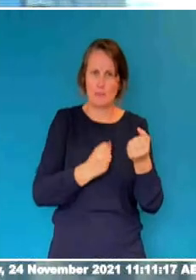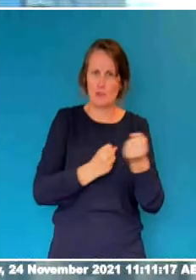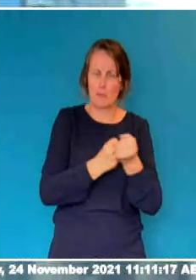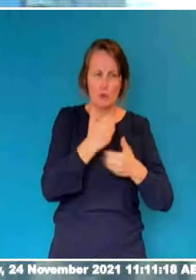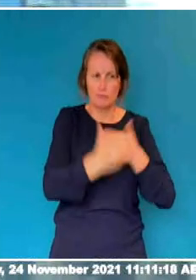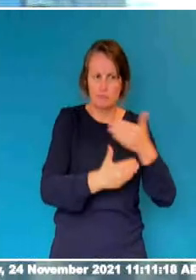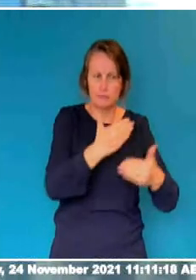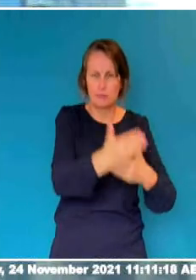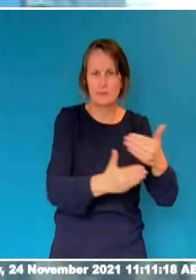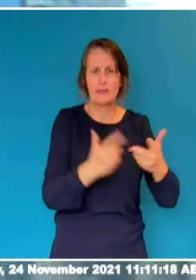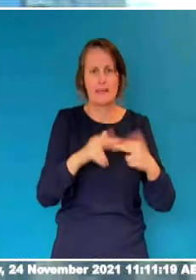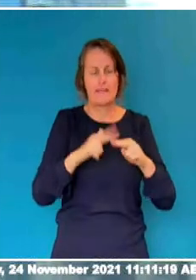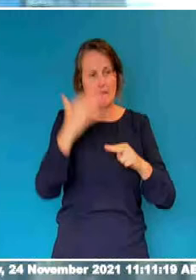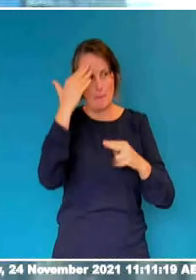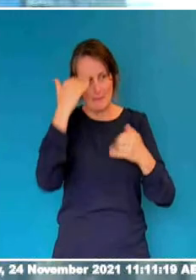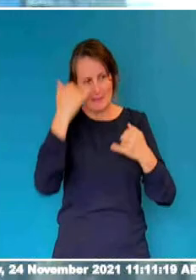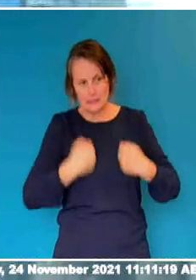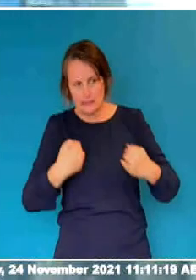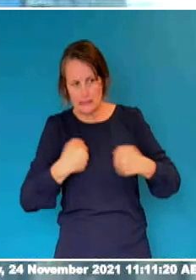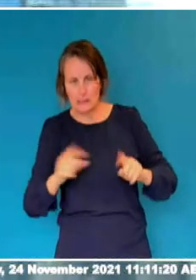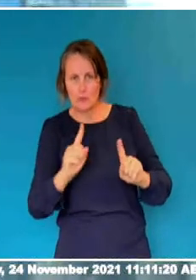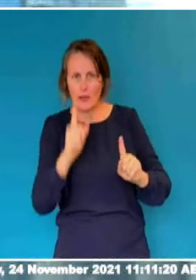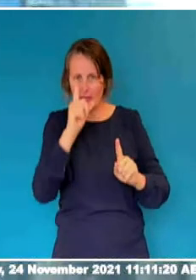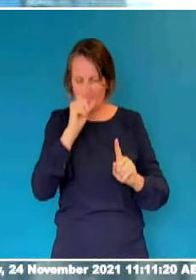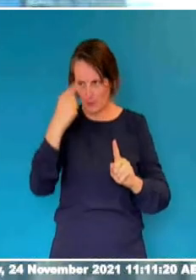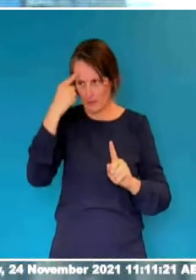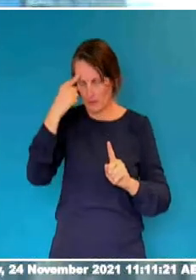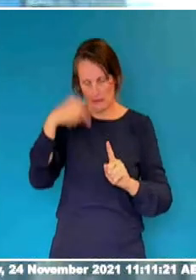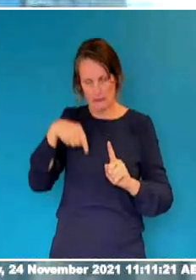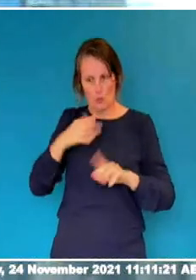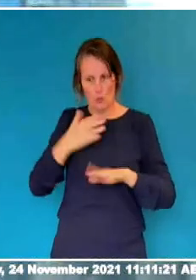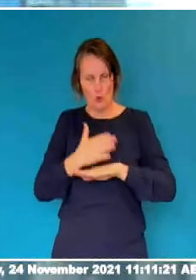that they're suffering. We look at then what adjustments are required based on medical